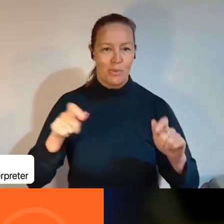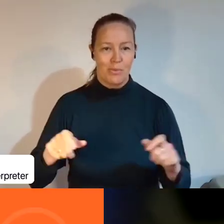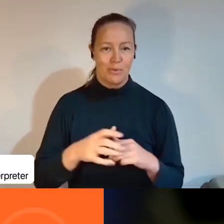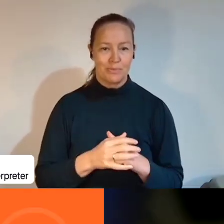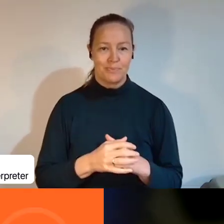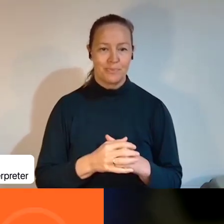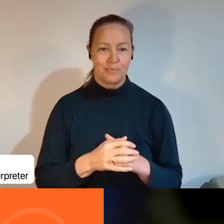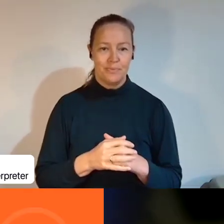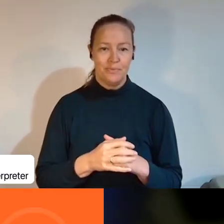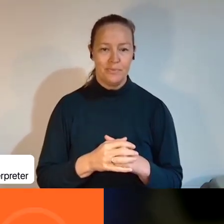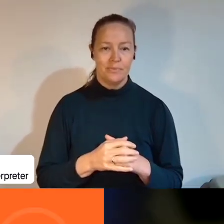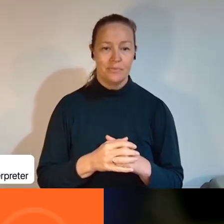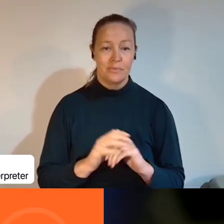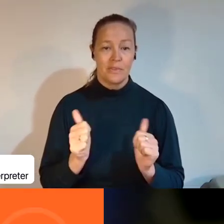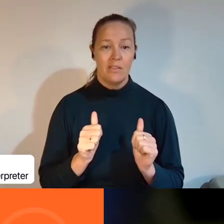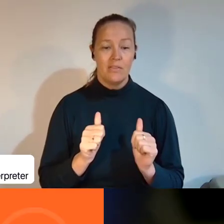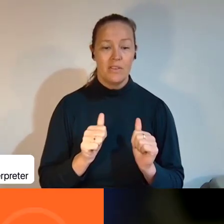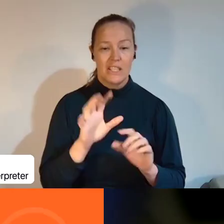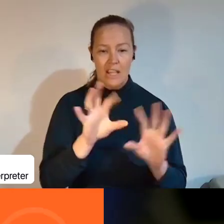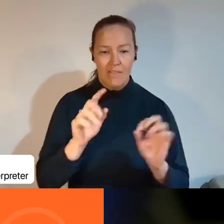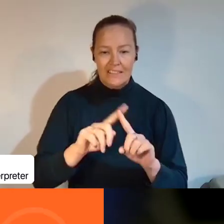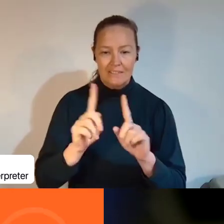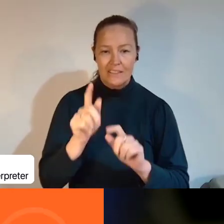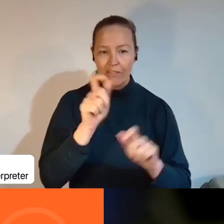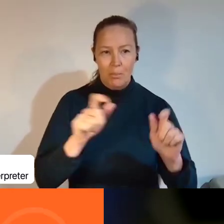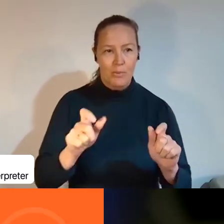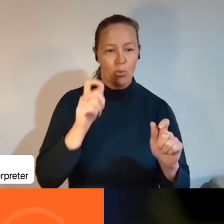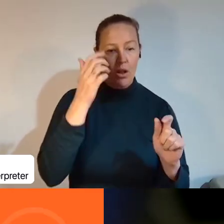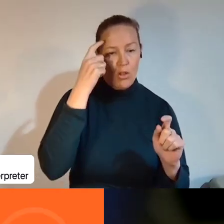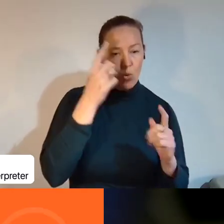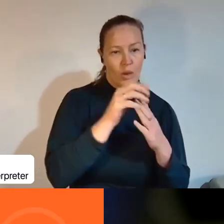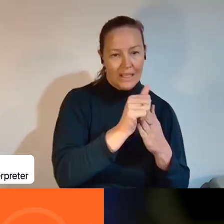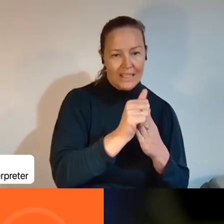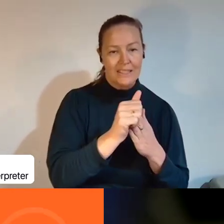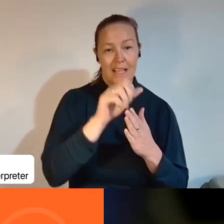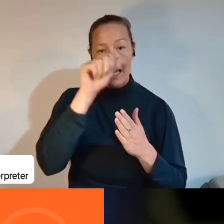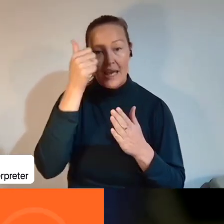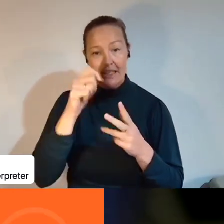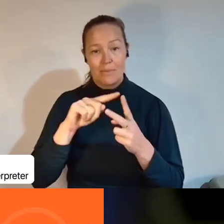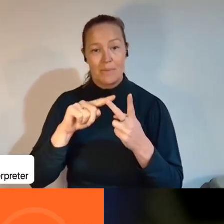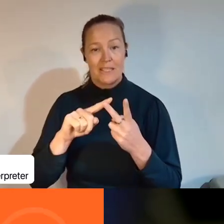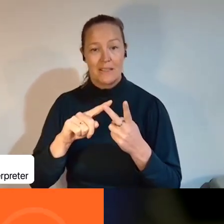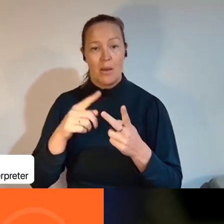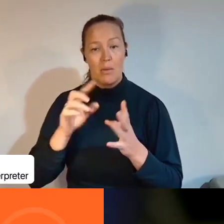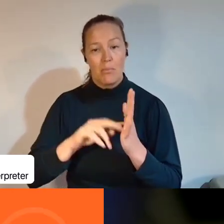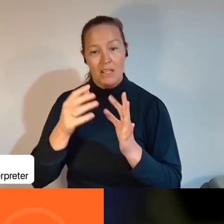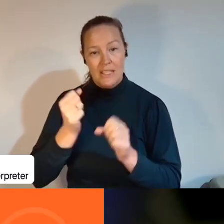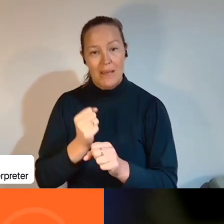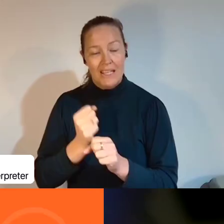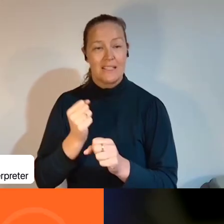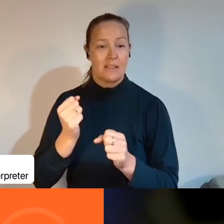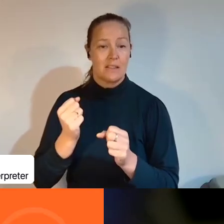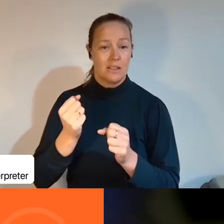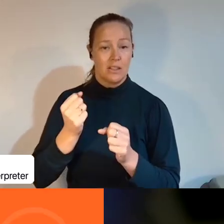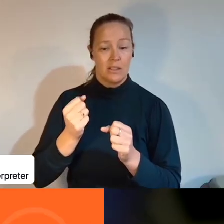We've invited thought leaders, academics, experts, policymakers, Deaf, neurodivergent,